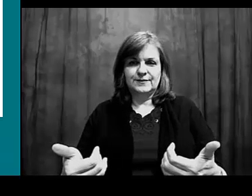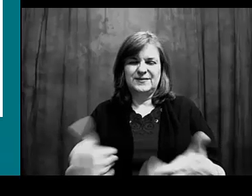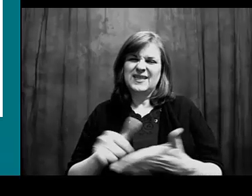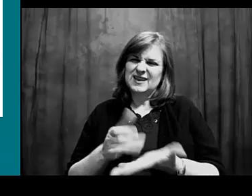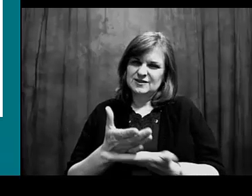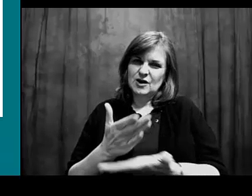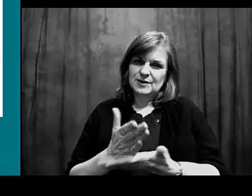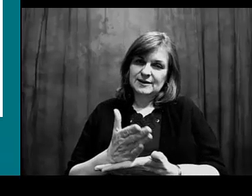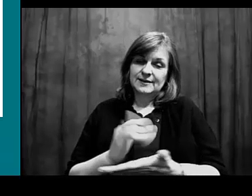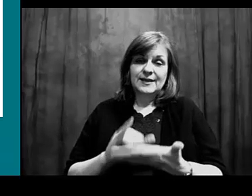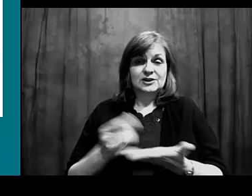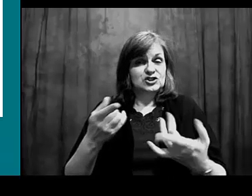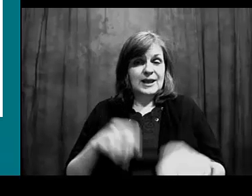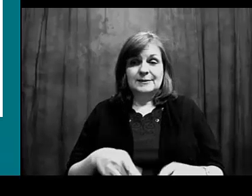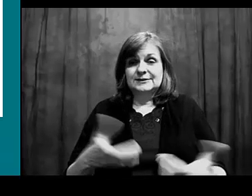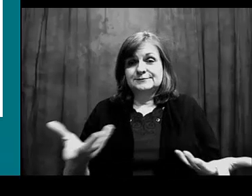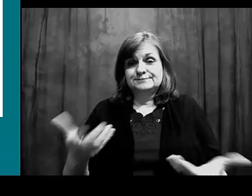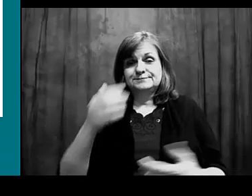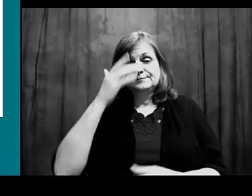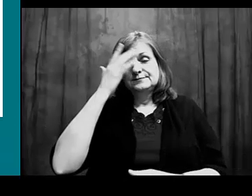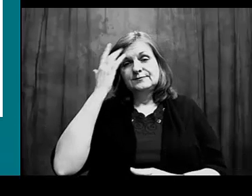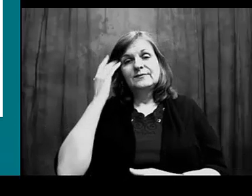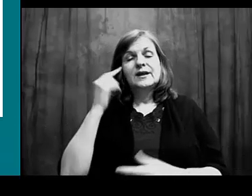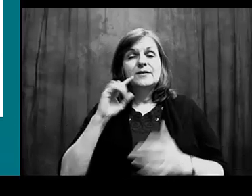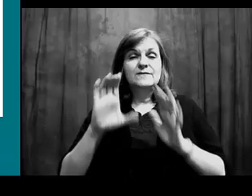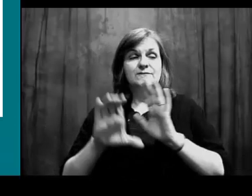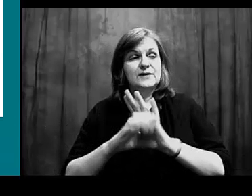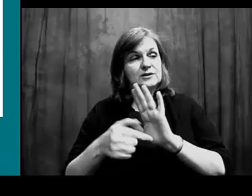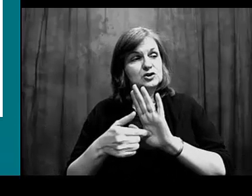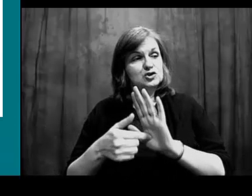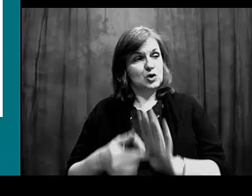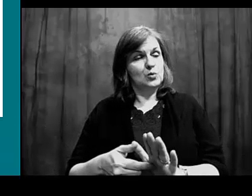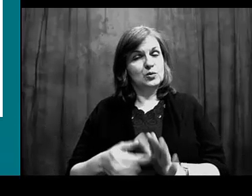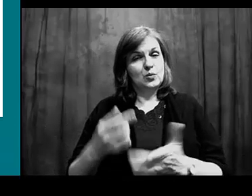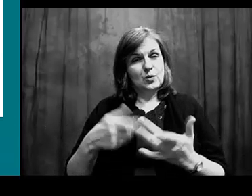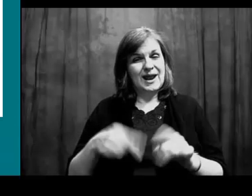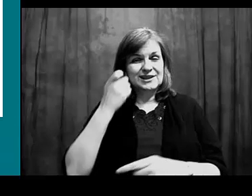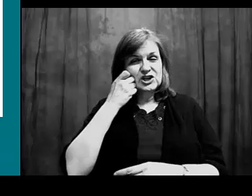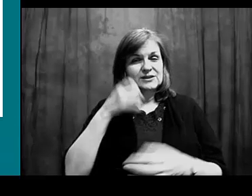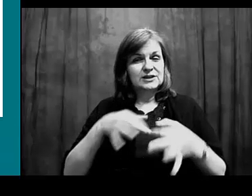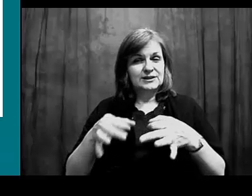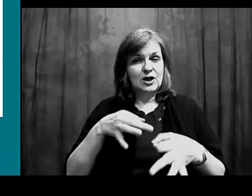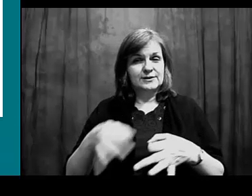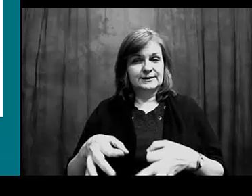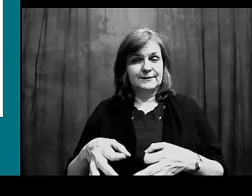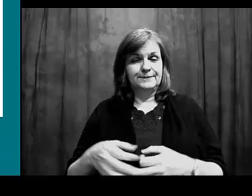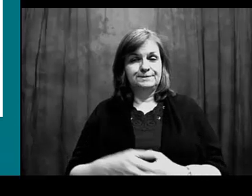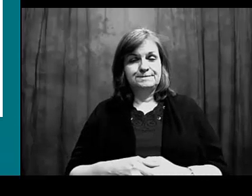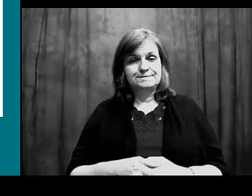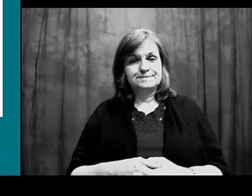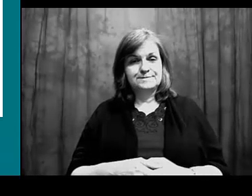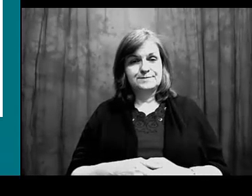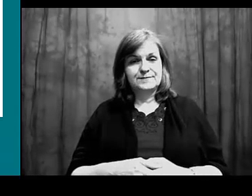and that's OK its just how it works so this figure kind of stepd you through what I just discussed